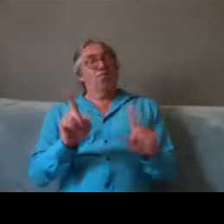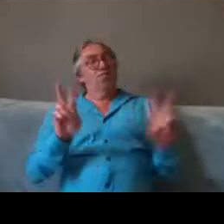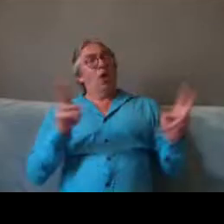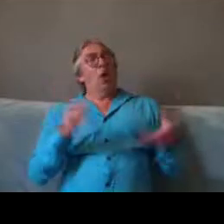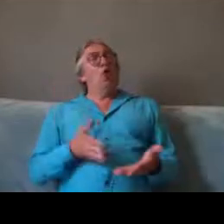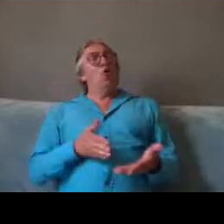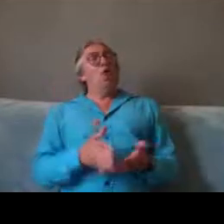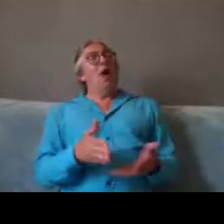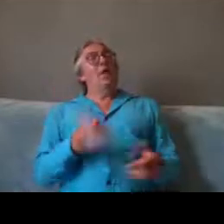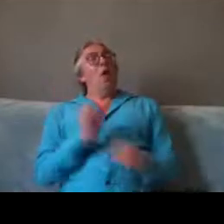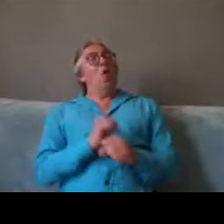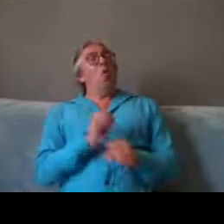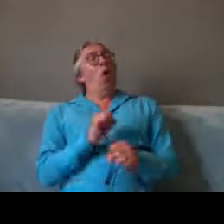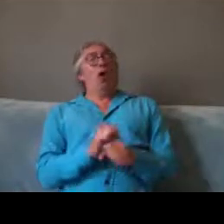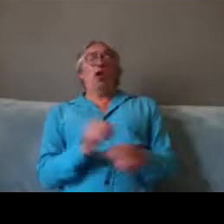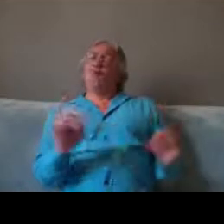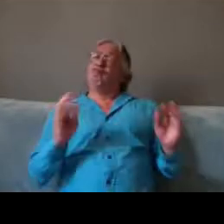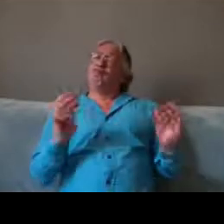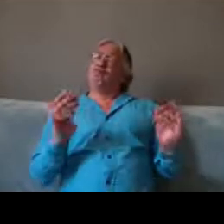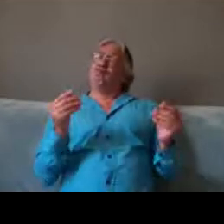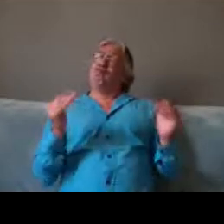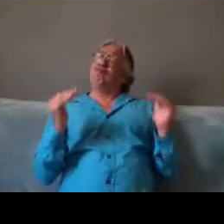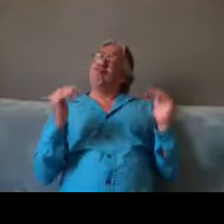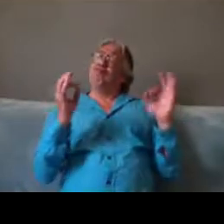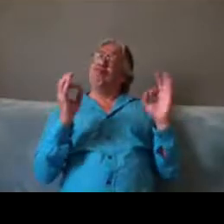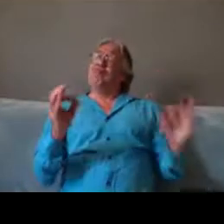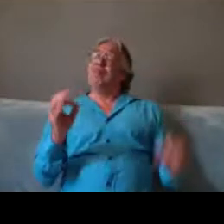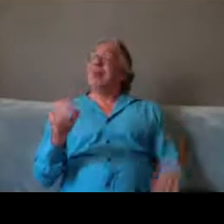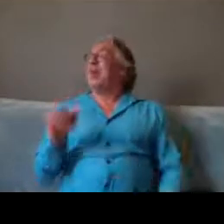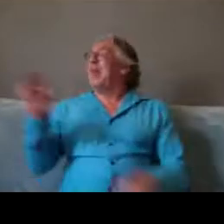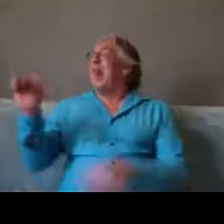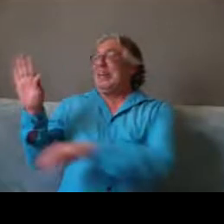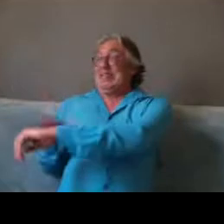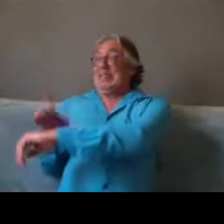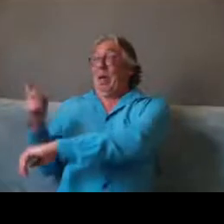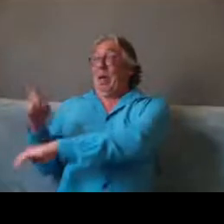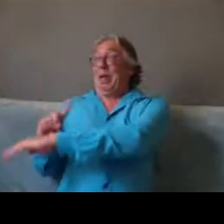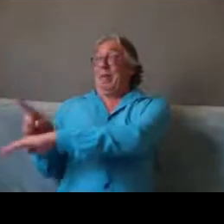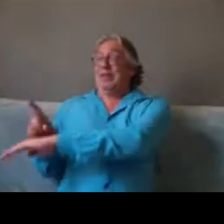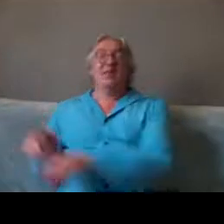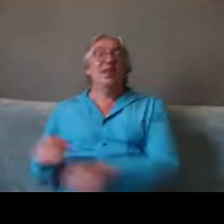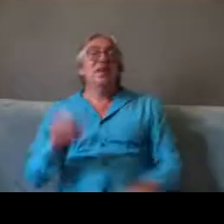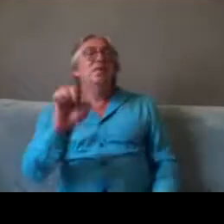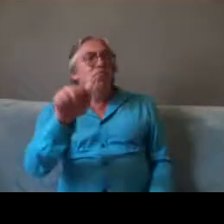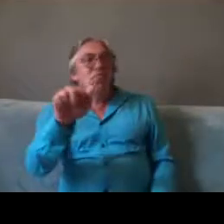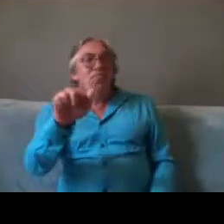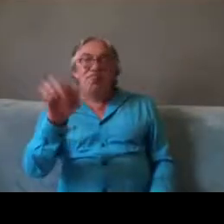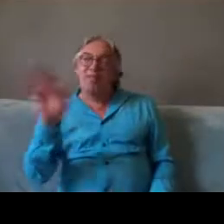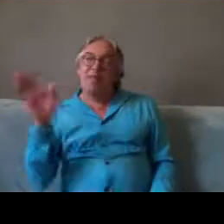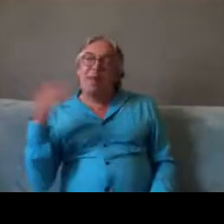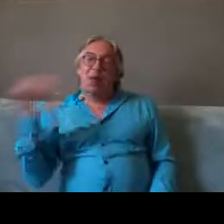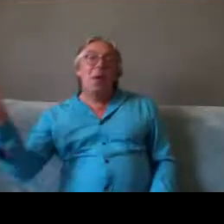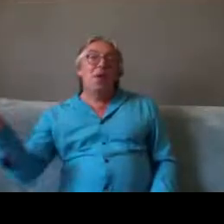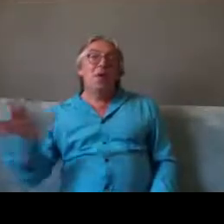That's the stress to talk to a computer and not seeing the audience. I'll slow down. Thank you.